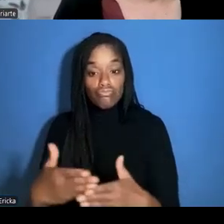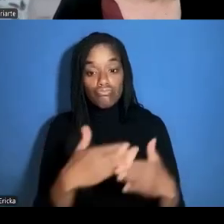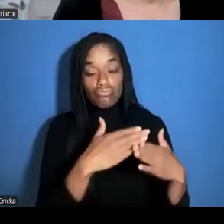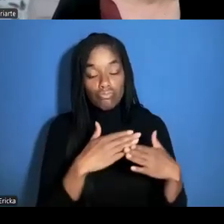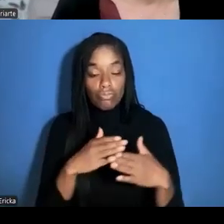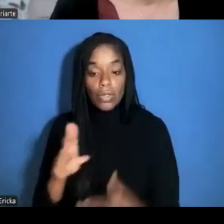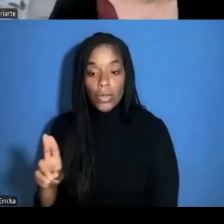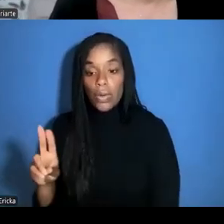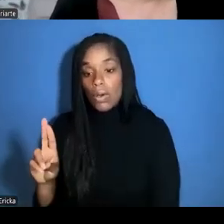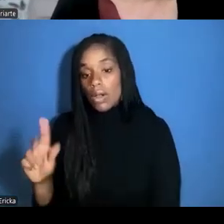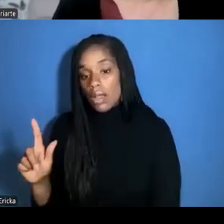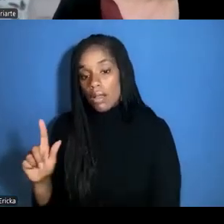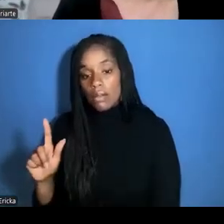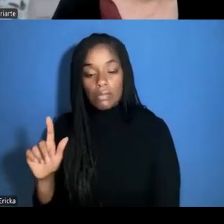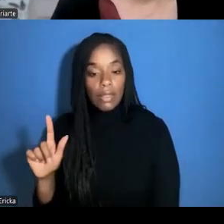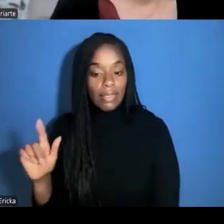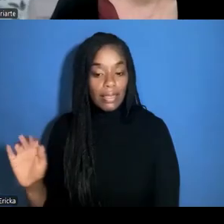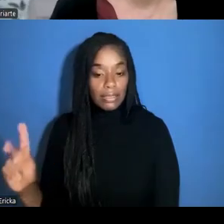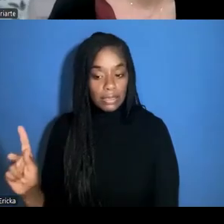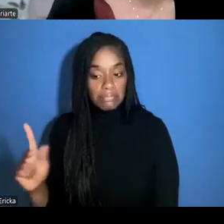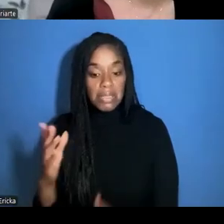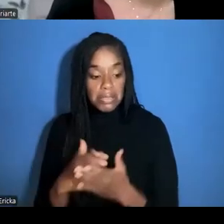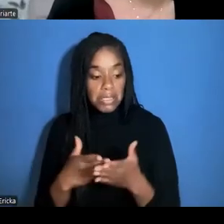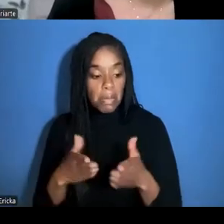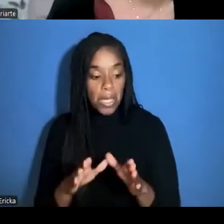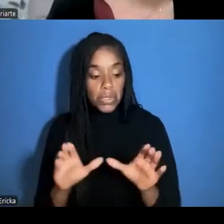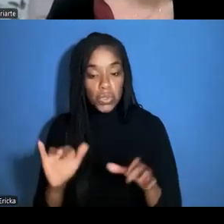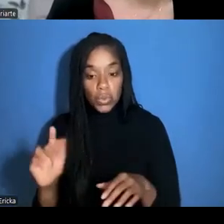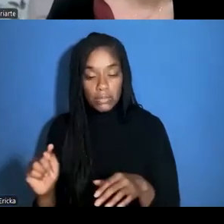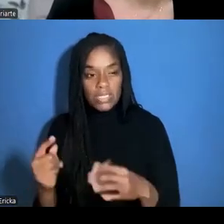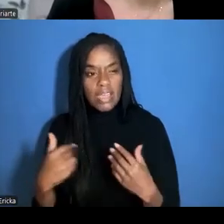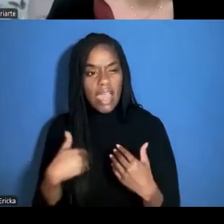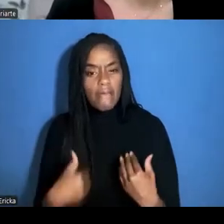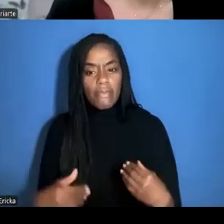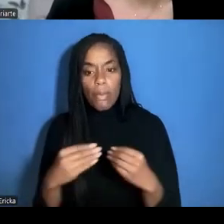There are ways to do this. There's more information on the CalAble website